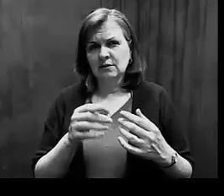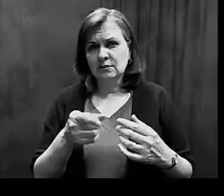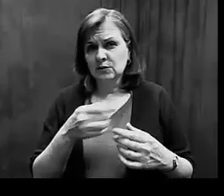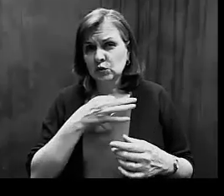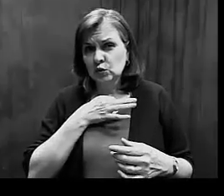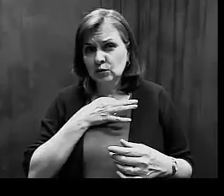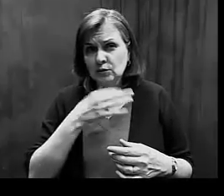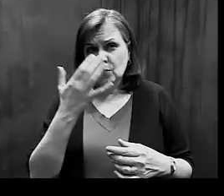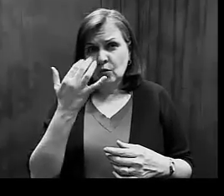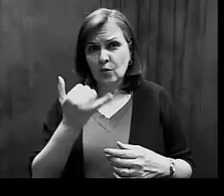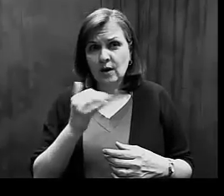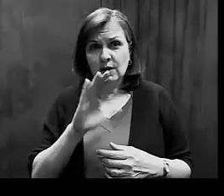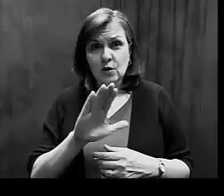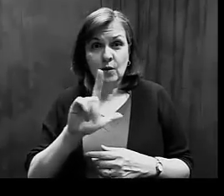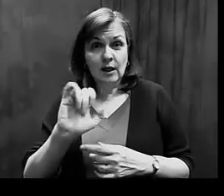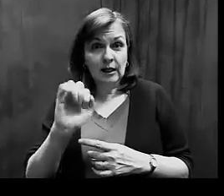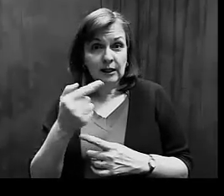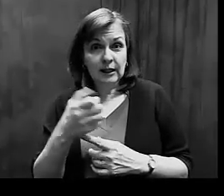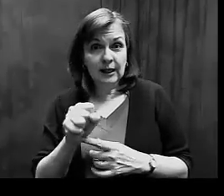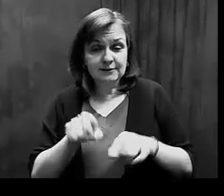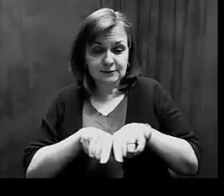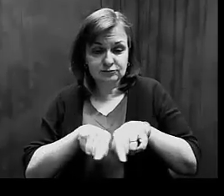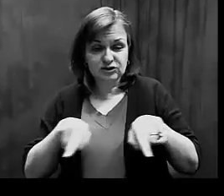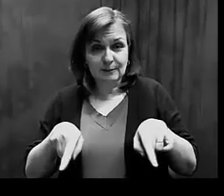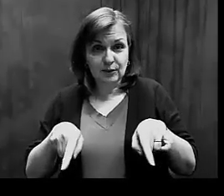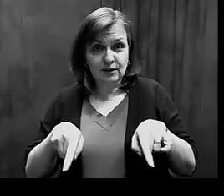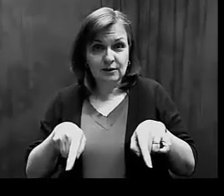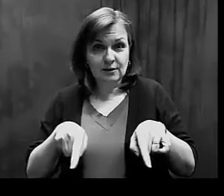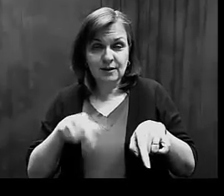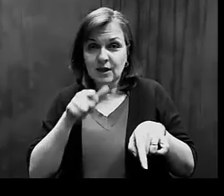have you ever wondered why you have space